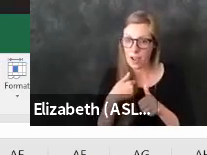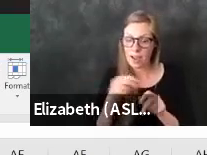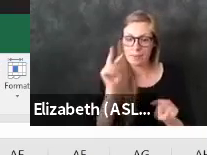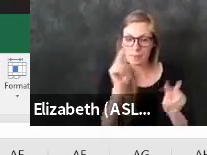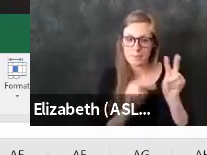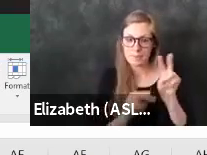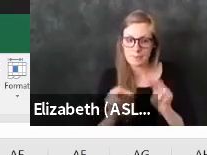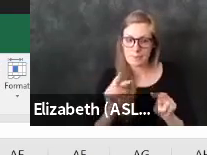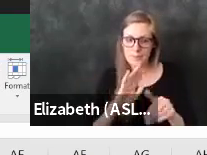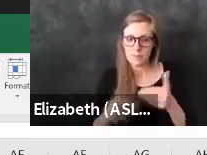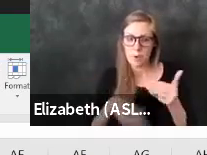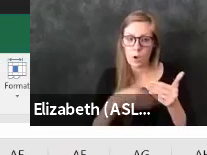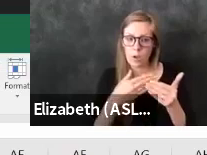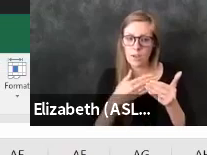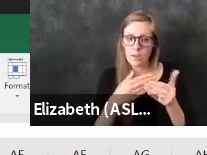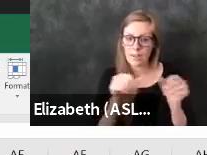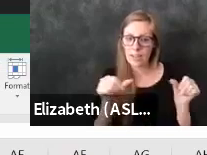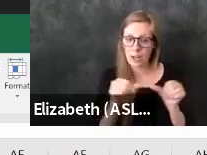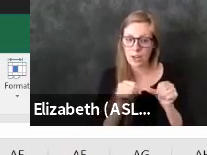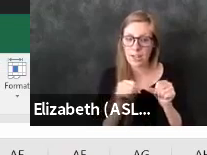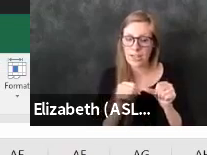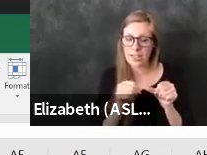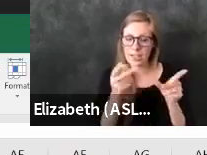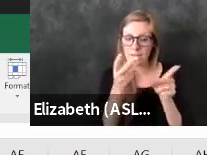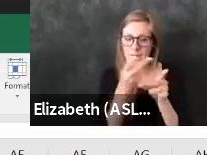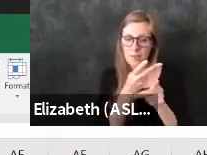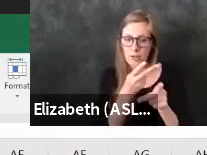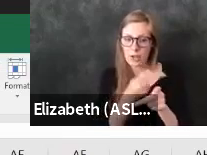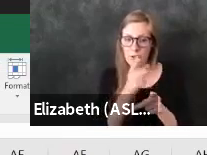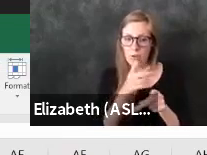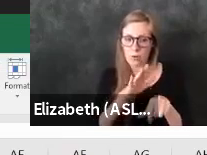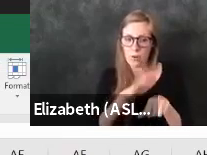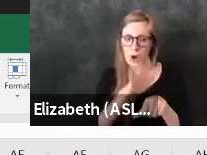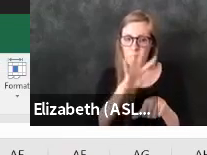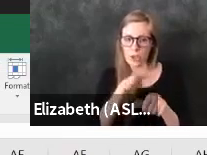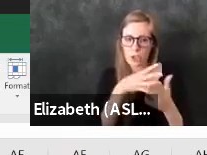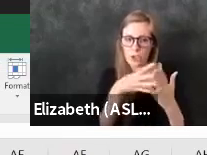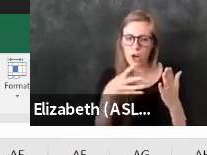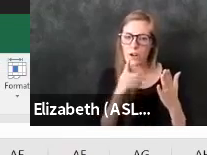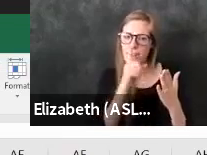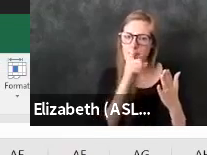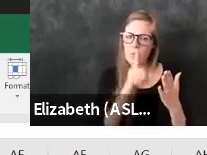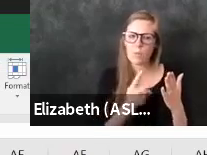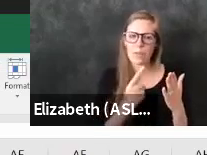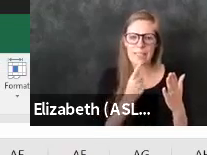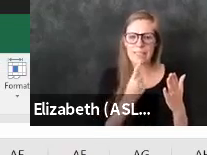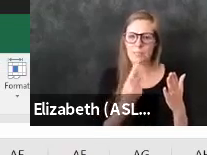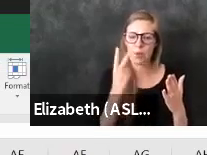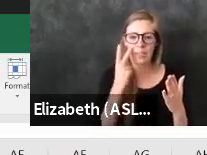the counties and looking at those that, again, are on our chart. And this was really disappointing to see. I'll be right up front.